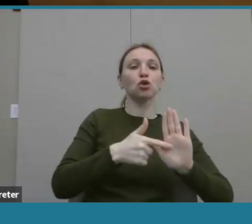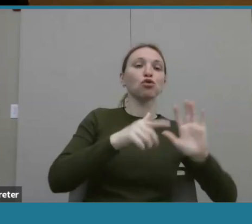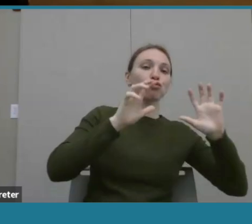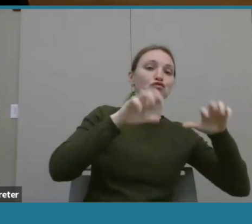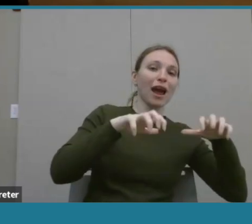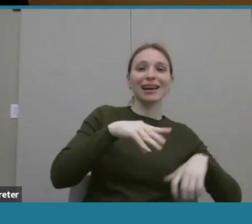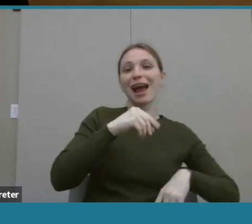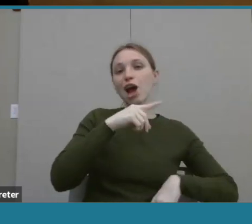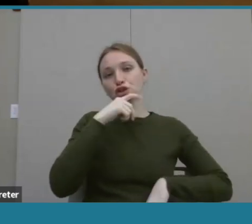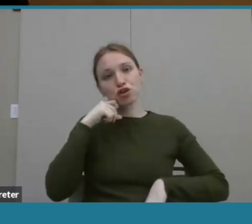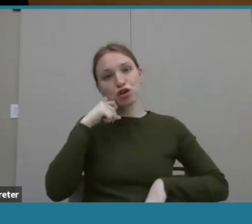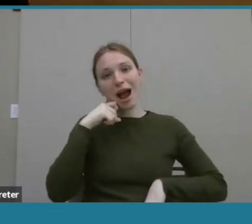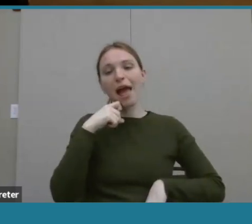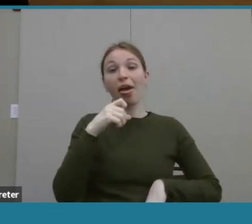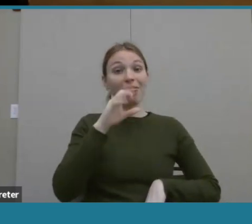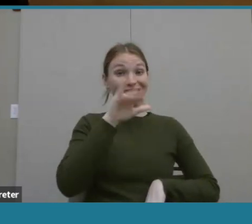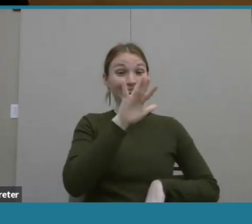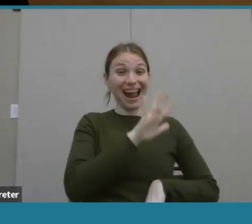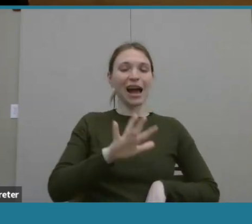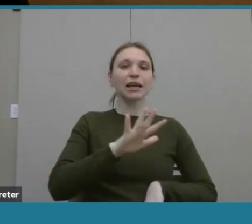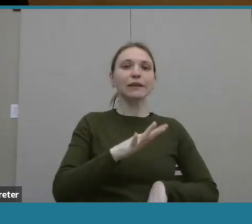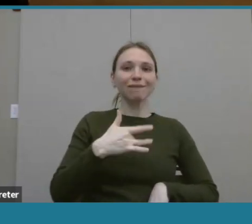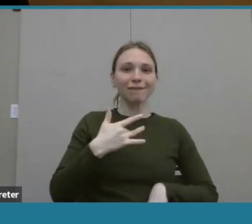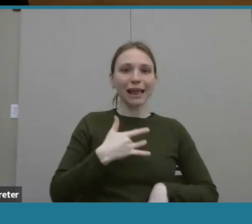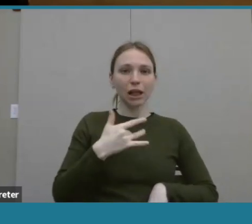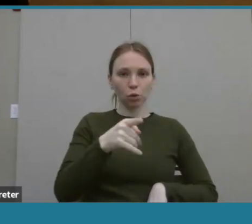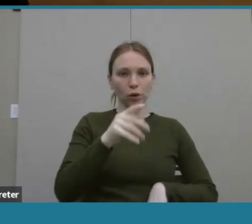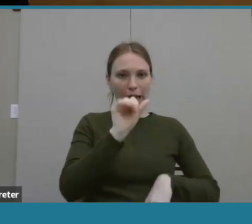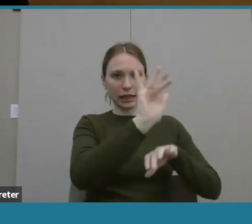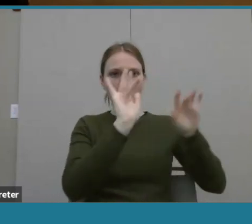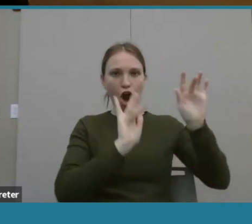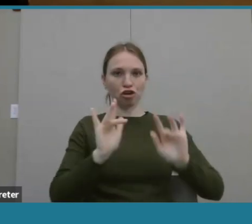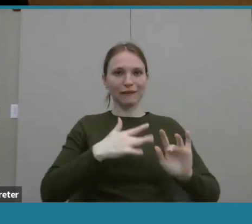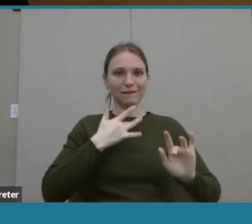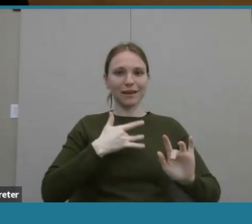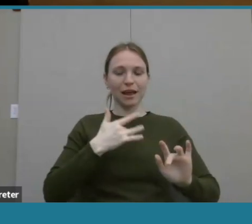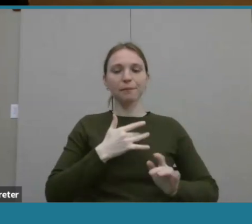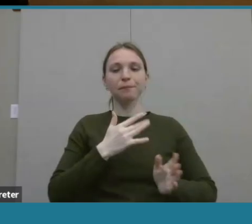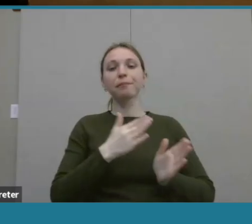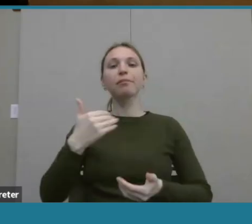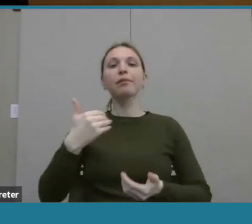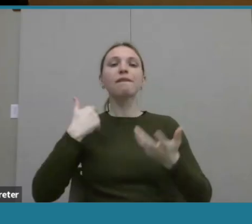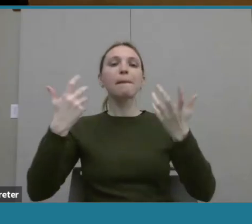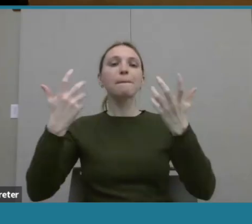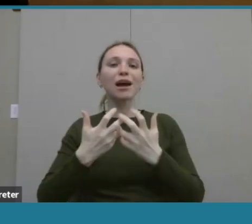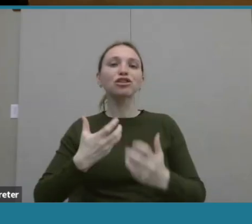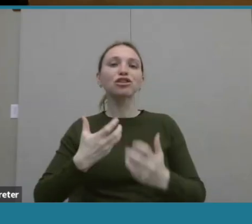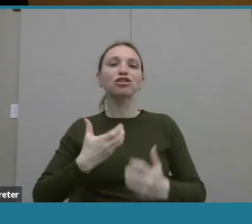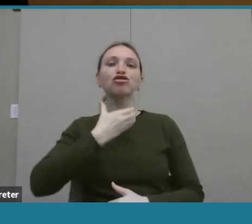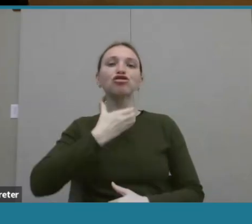Tactile. You completely feel all that. We have a matching with giraffe patterns on their hide, and same thing with that,